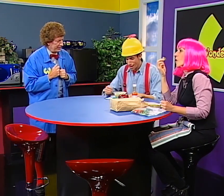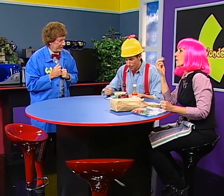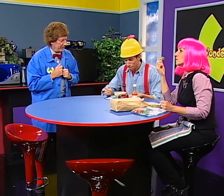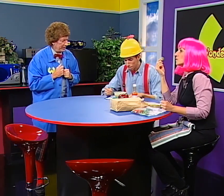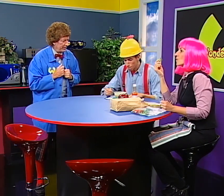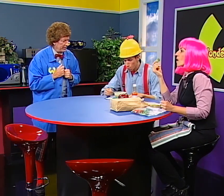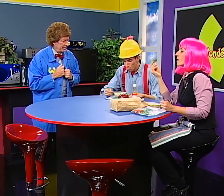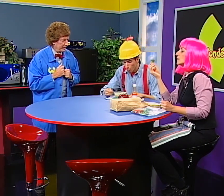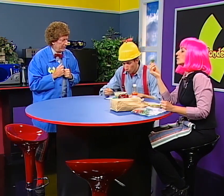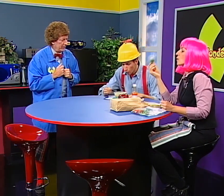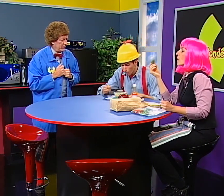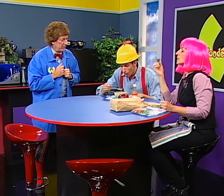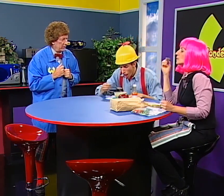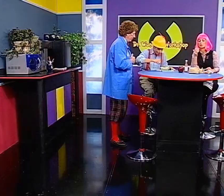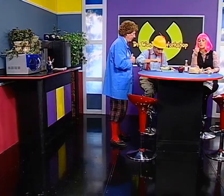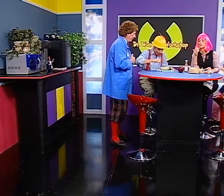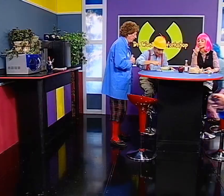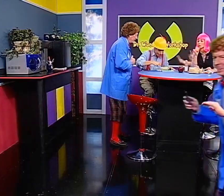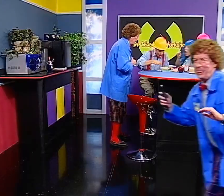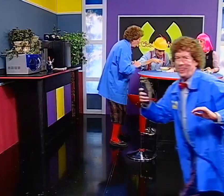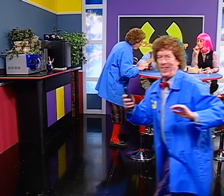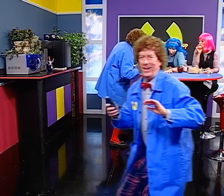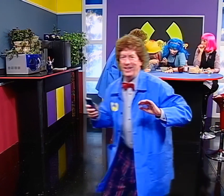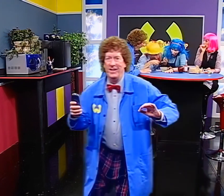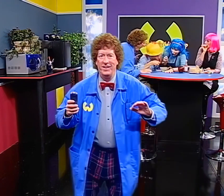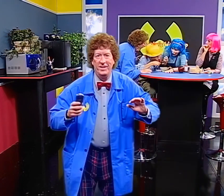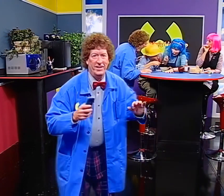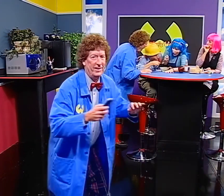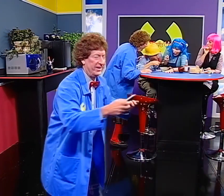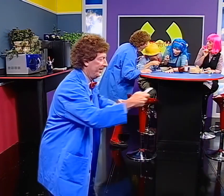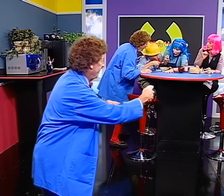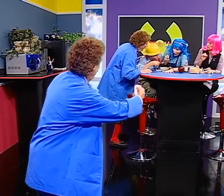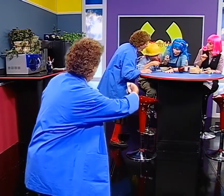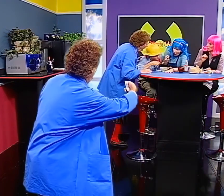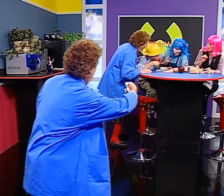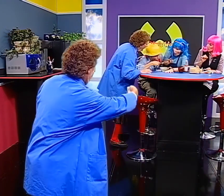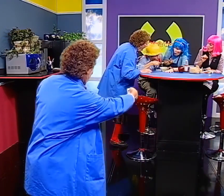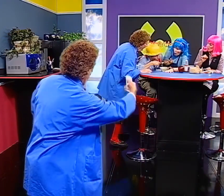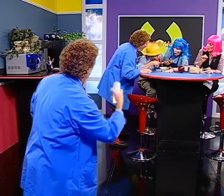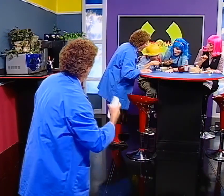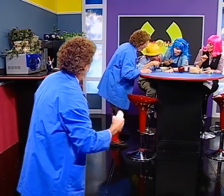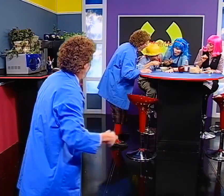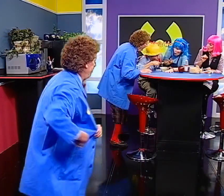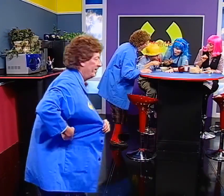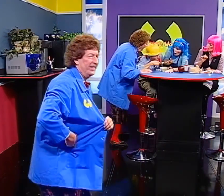(LIP SMACKING) AH, DON'T EAT THAT! PAUSE.